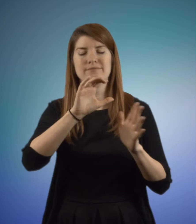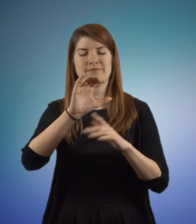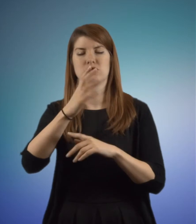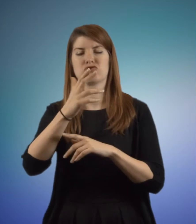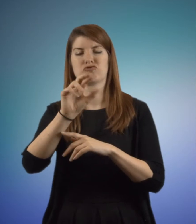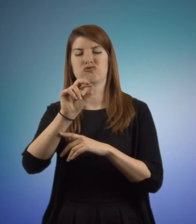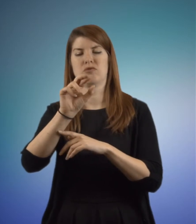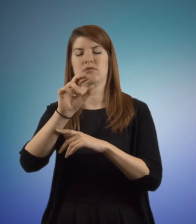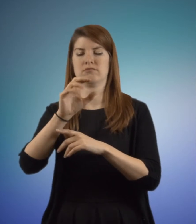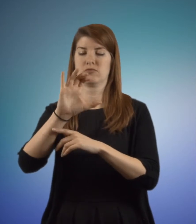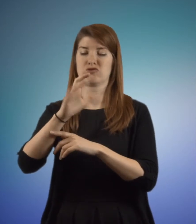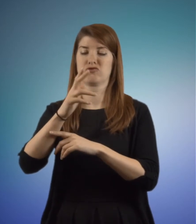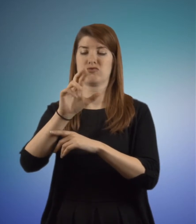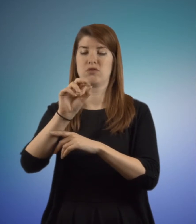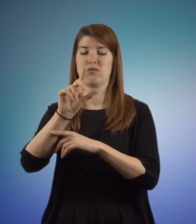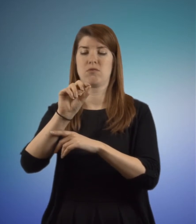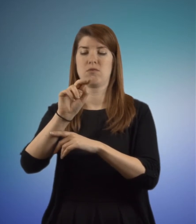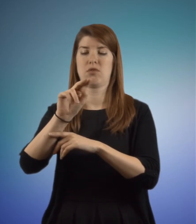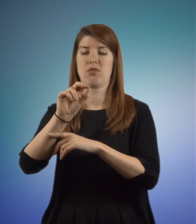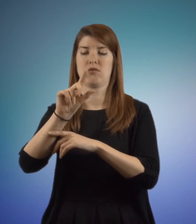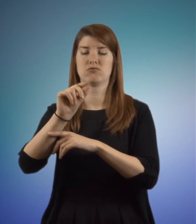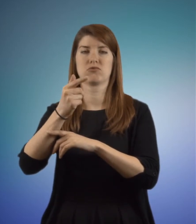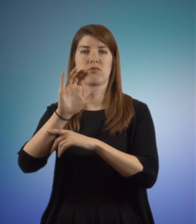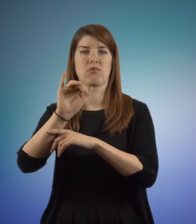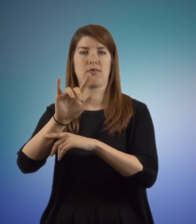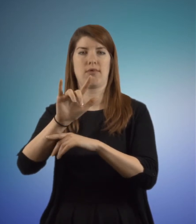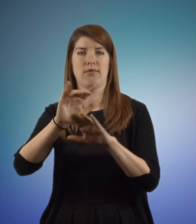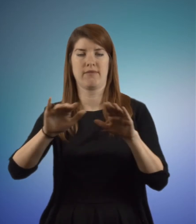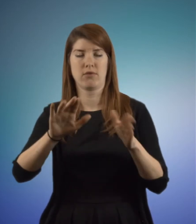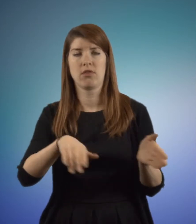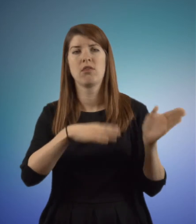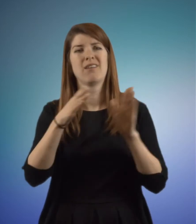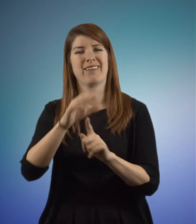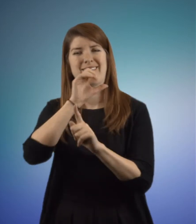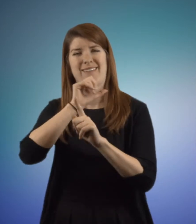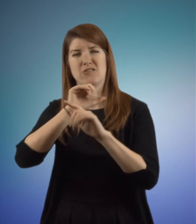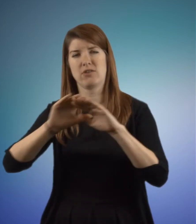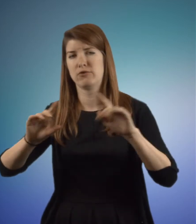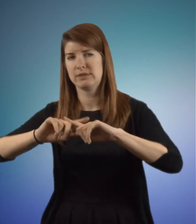Age equivalent is different because it estimates the age level, not the grade level.